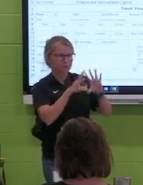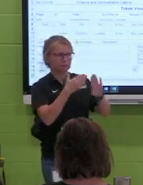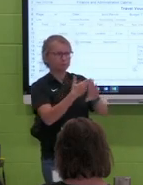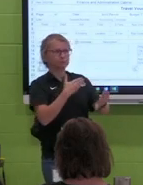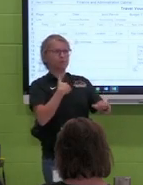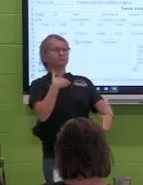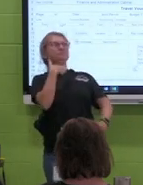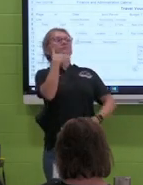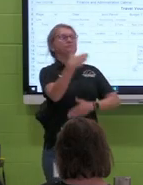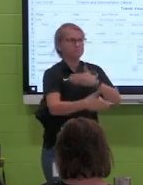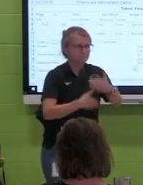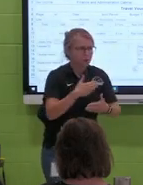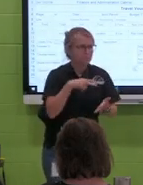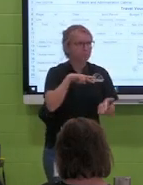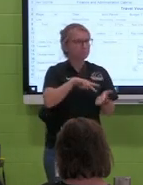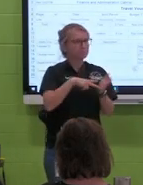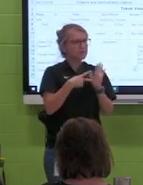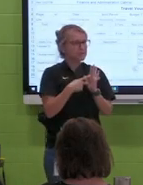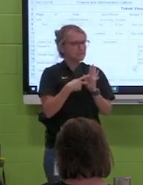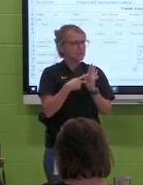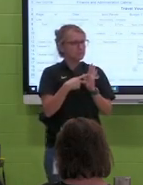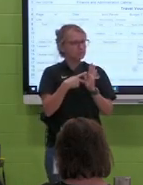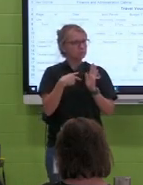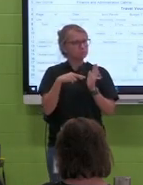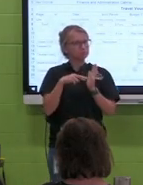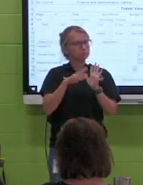little bit confused because I've asked and people have been saying no and I'm